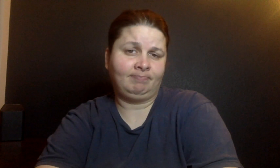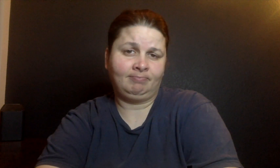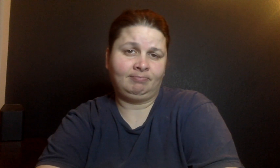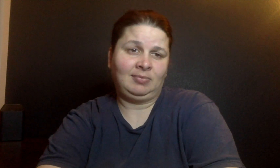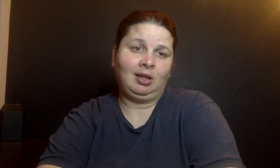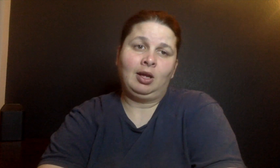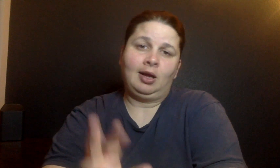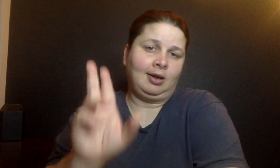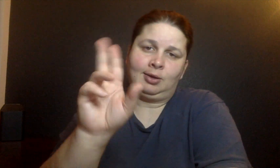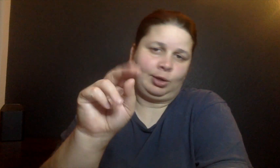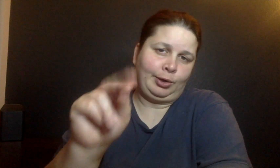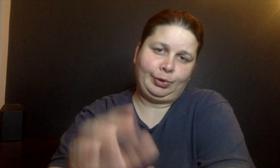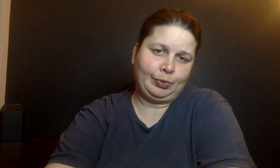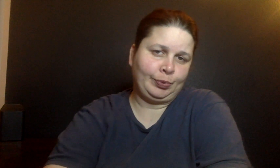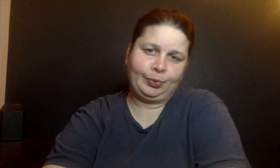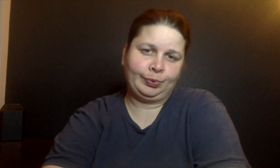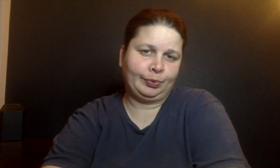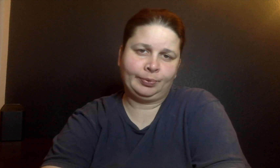NO.